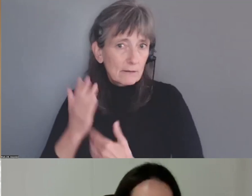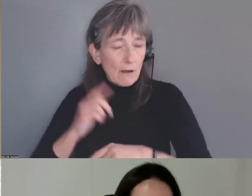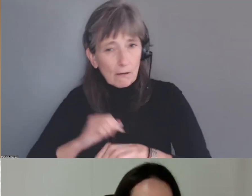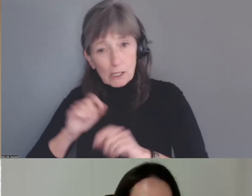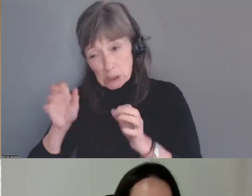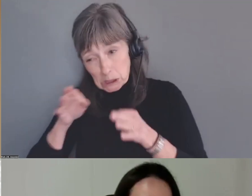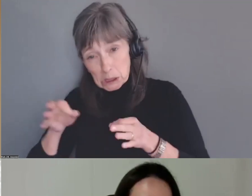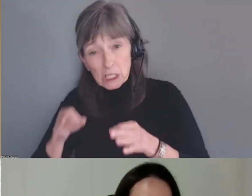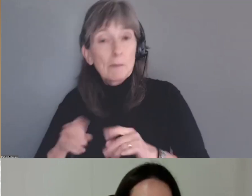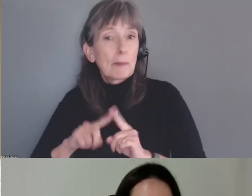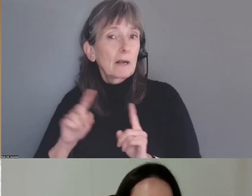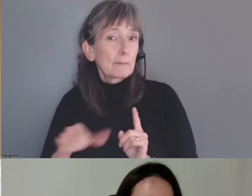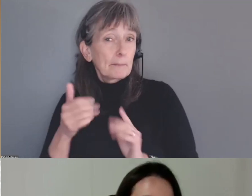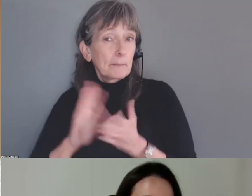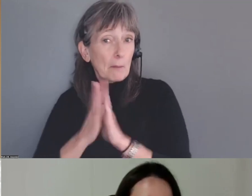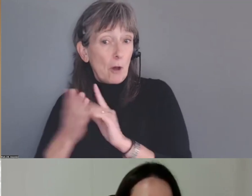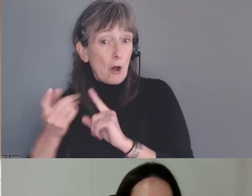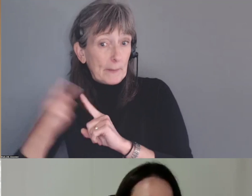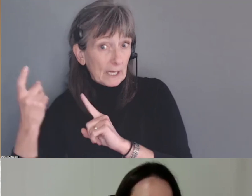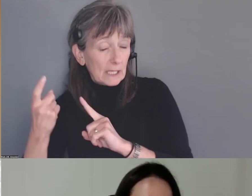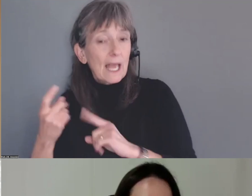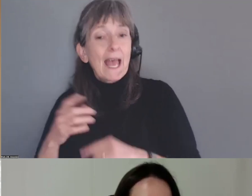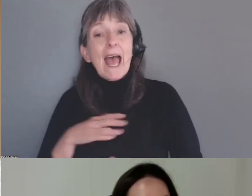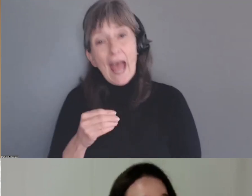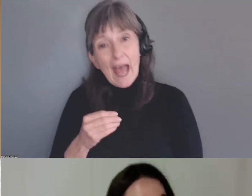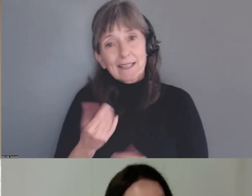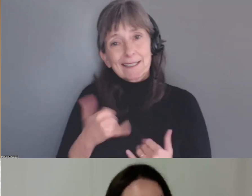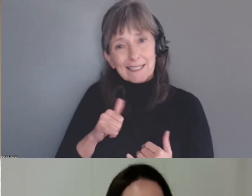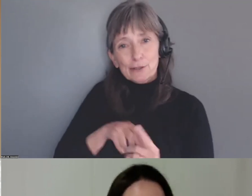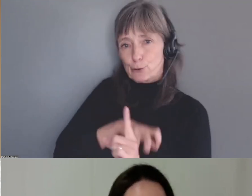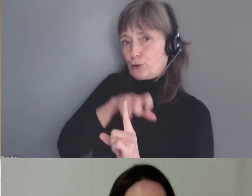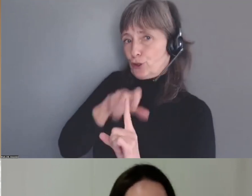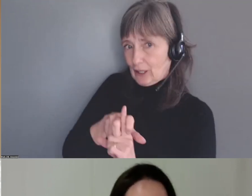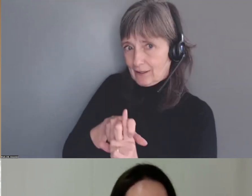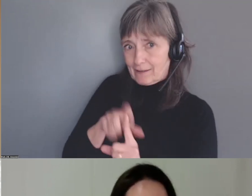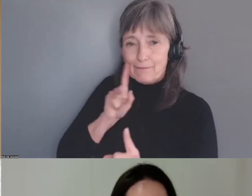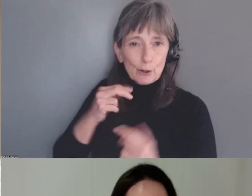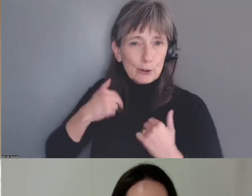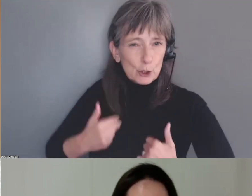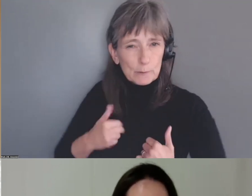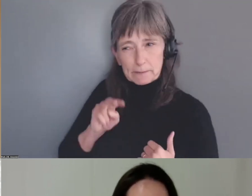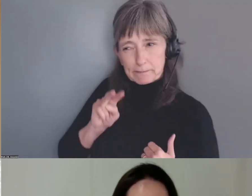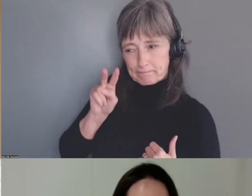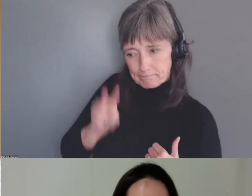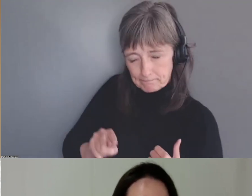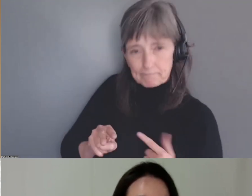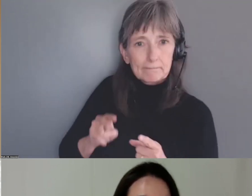way to sense check it, obviously to have that human sense check step as being part of the